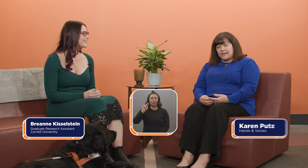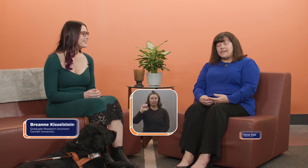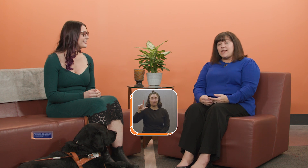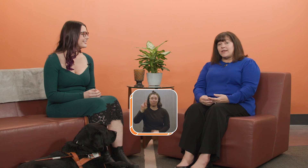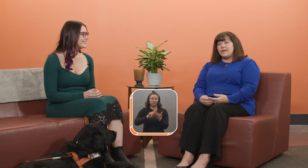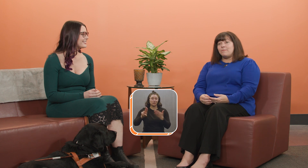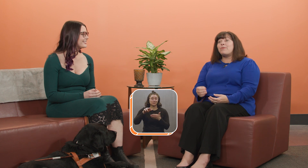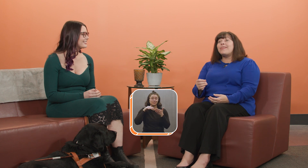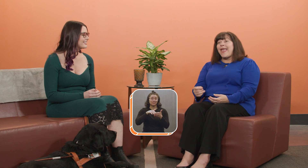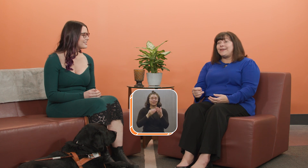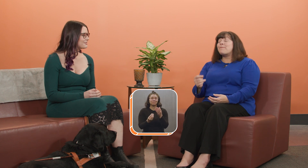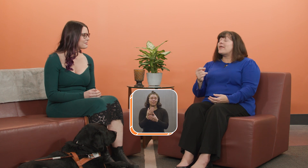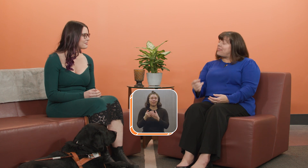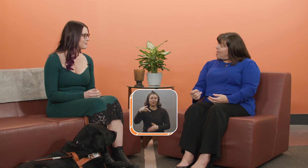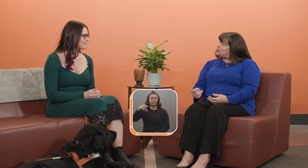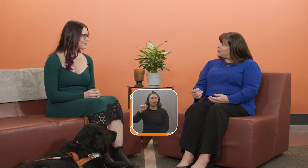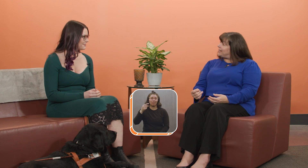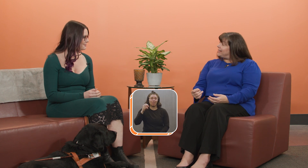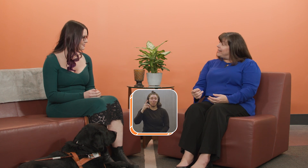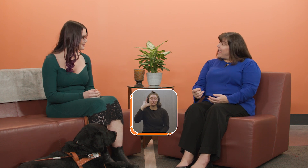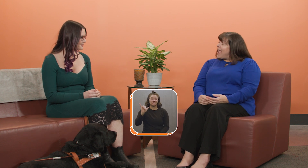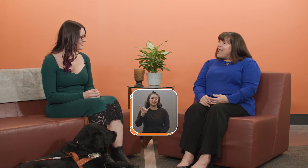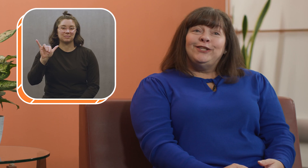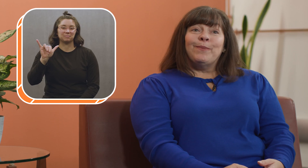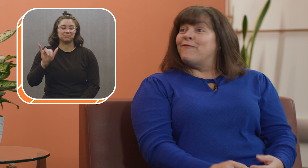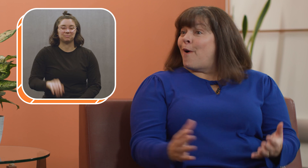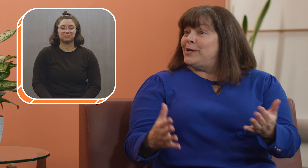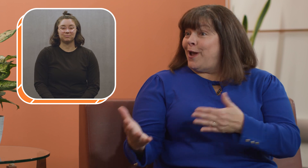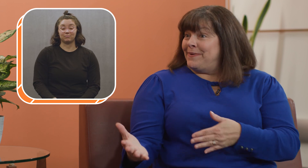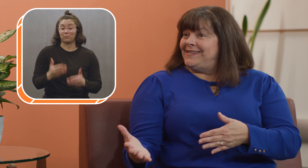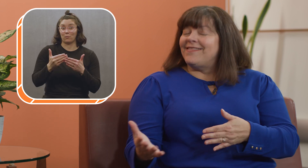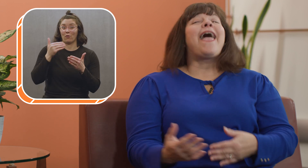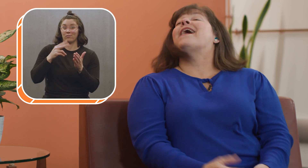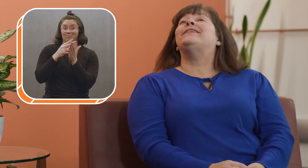studying plant pathology. So before we jump into that,